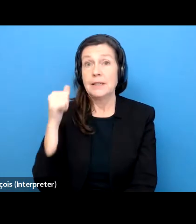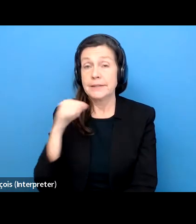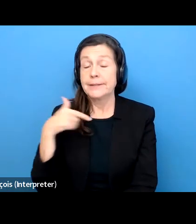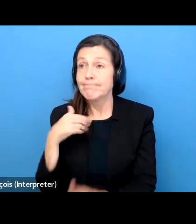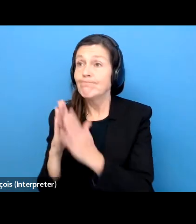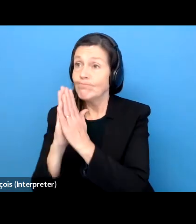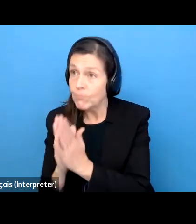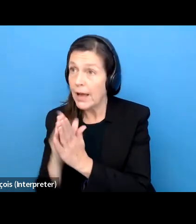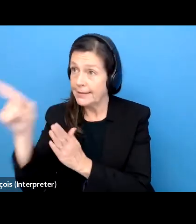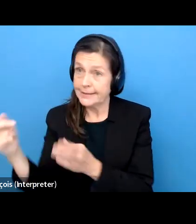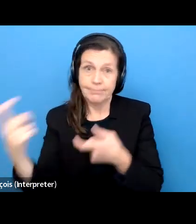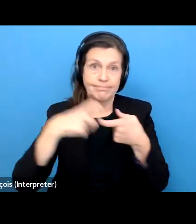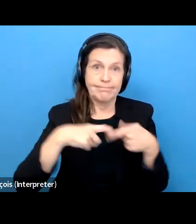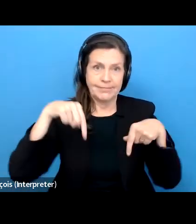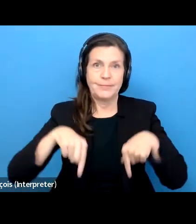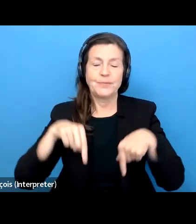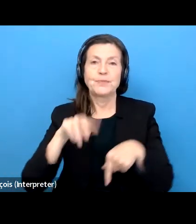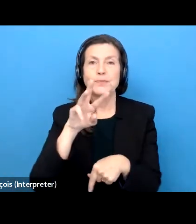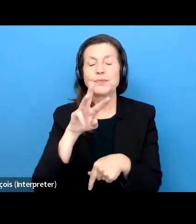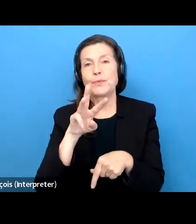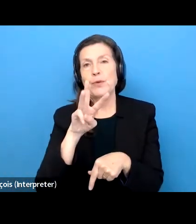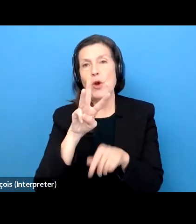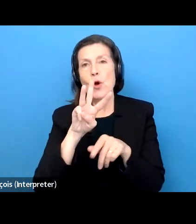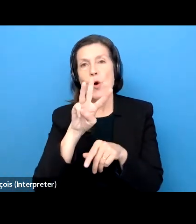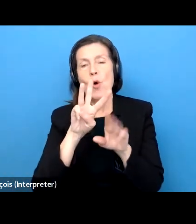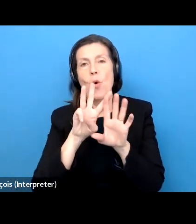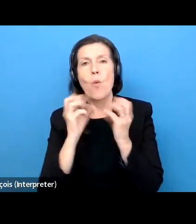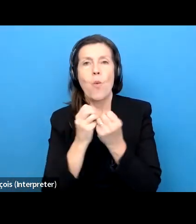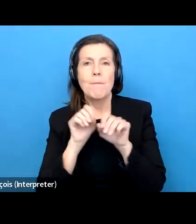given that another person could not participate.